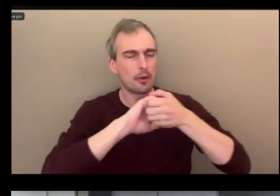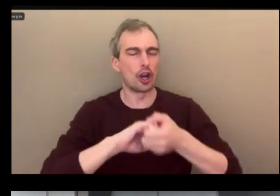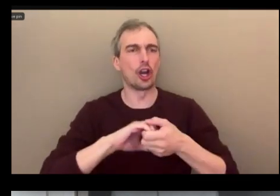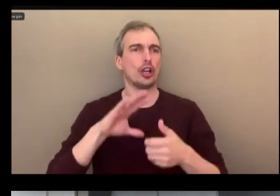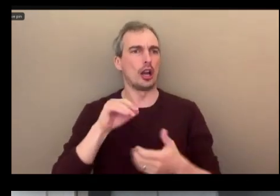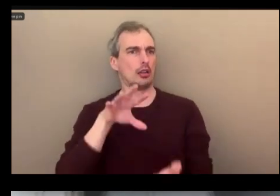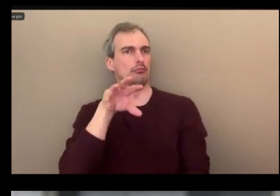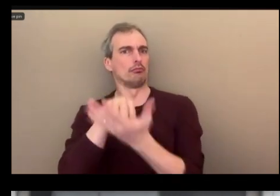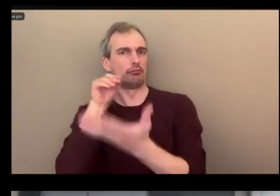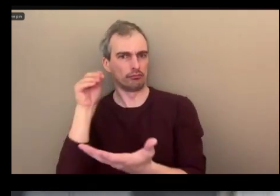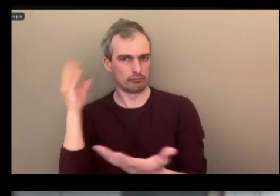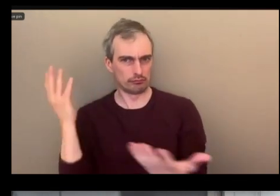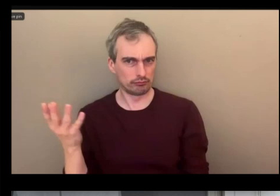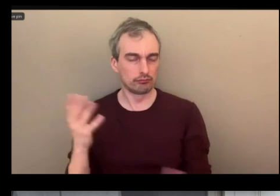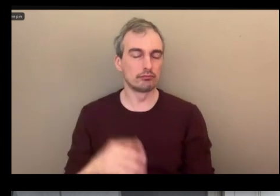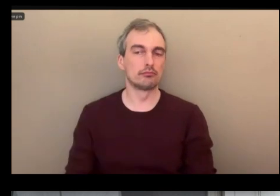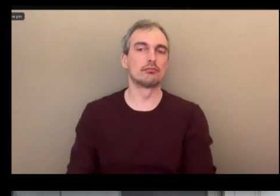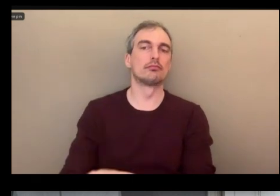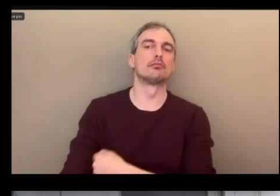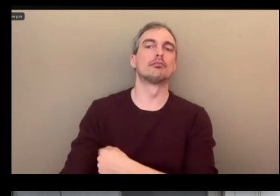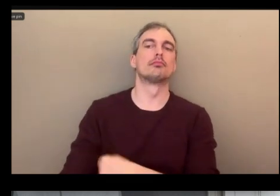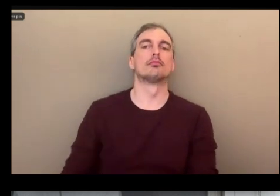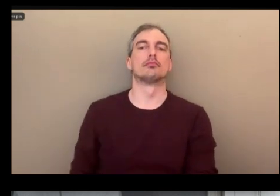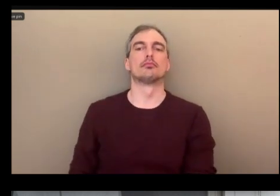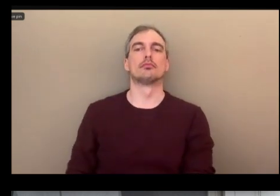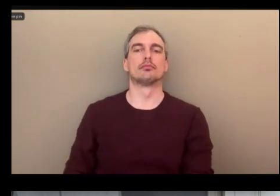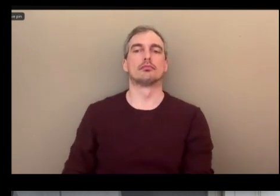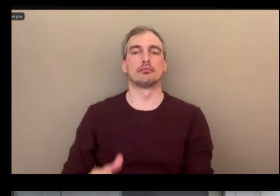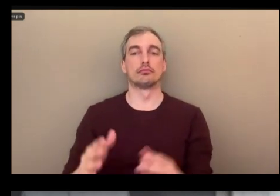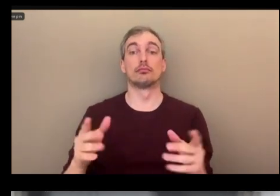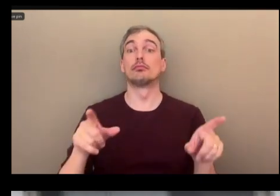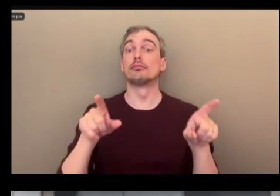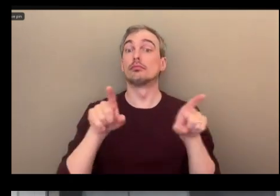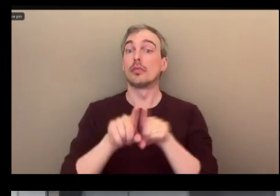Verizon retail point of sale systems and our care systems in the lab.